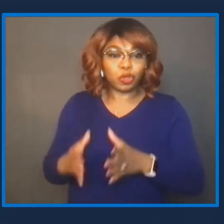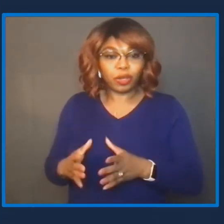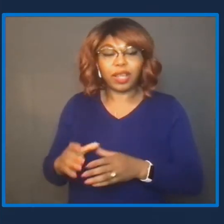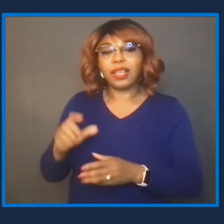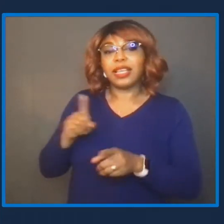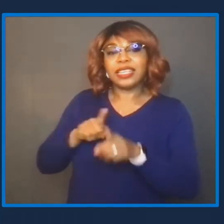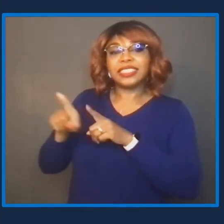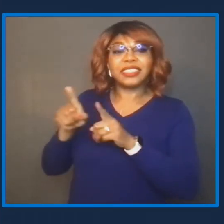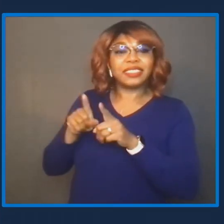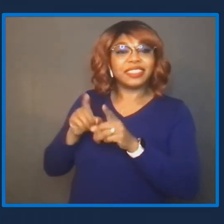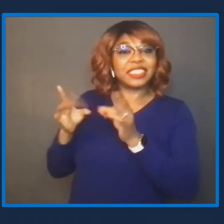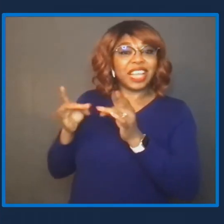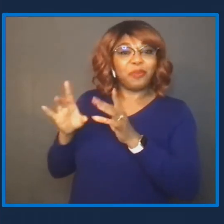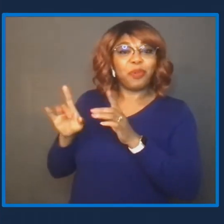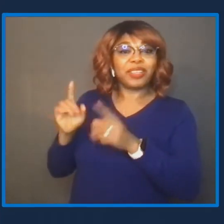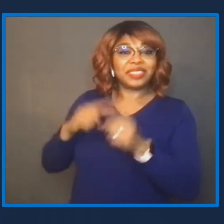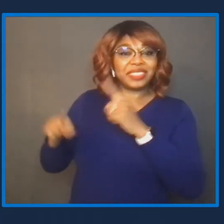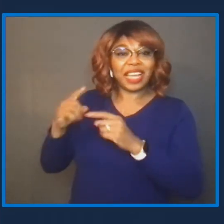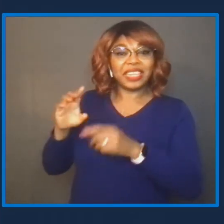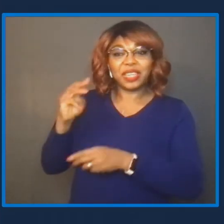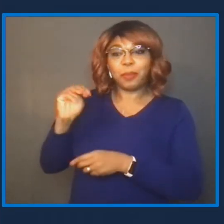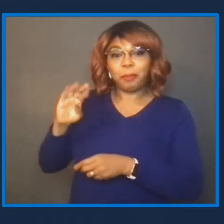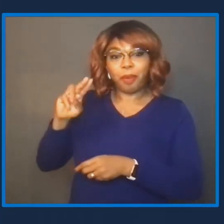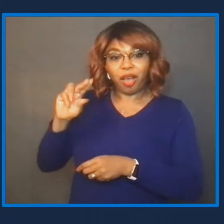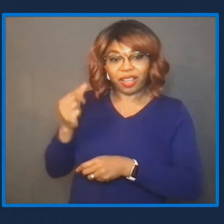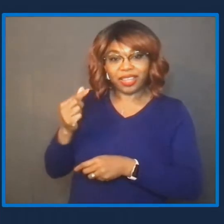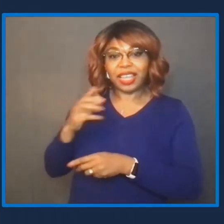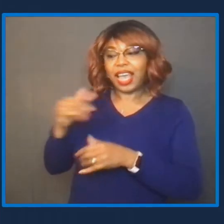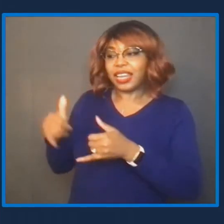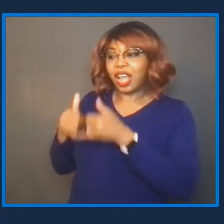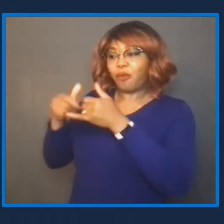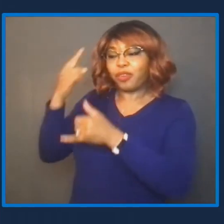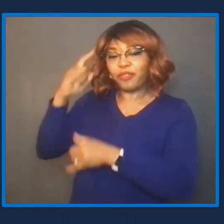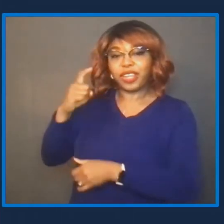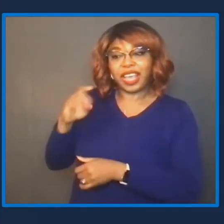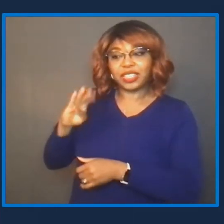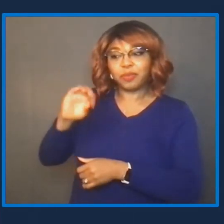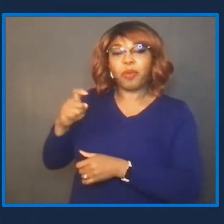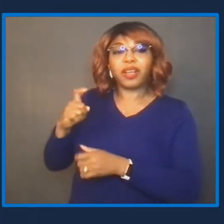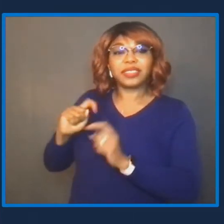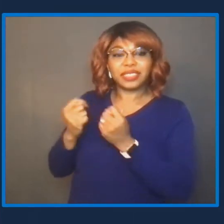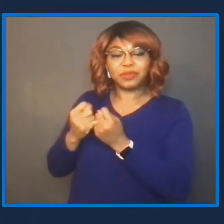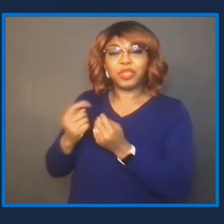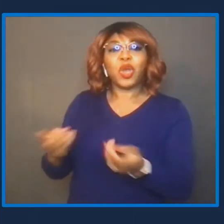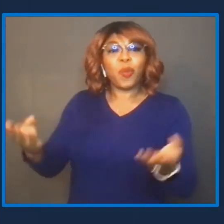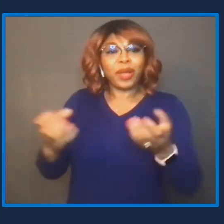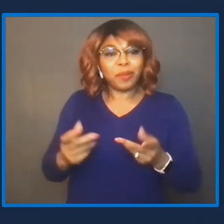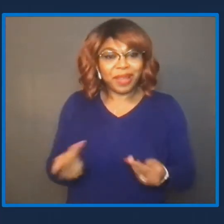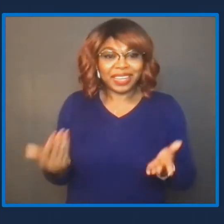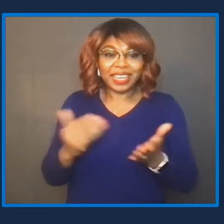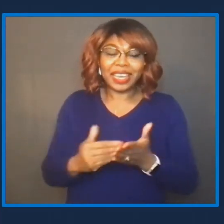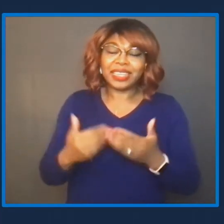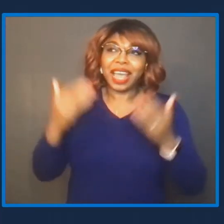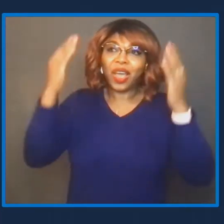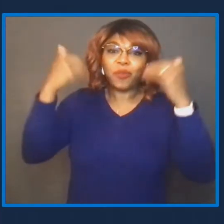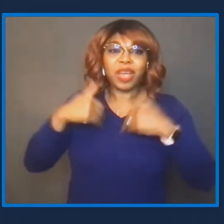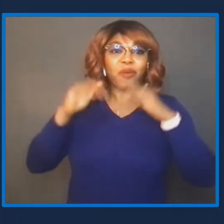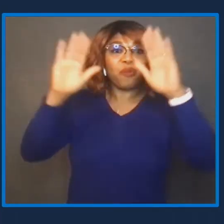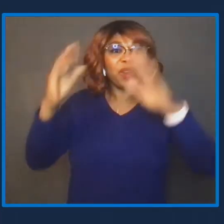and an award for the Xbox team. So welcome back again. I hope you had a great session. We're gonna have a great conversation today,